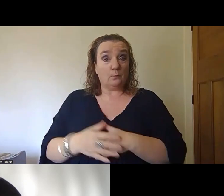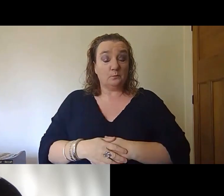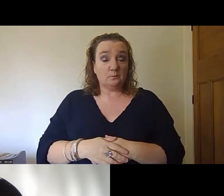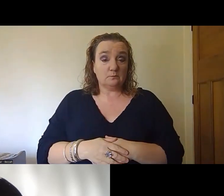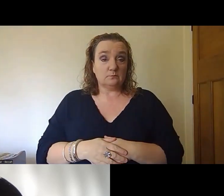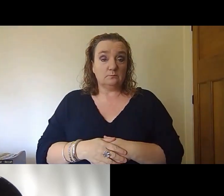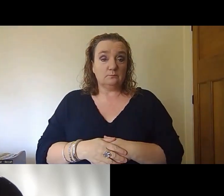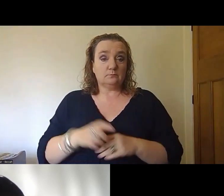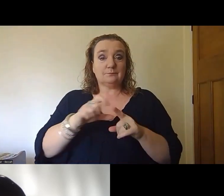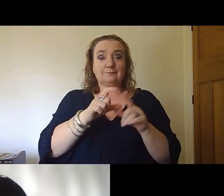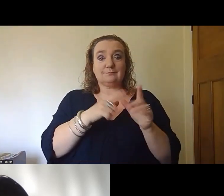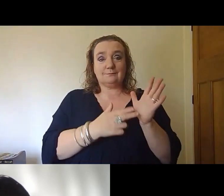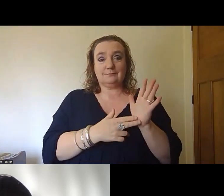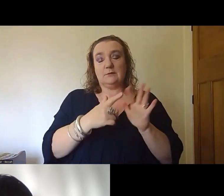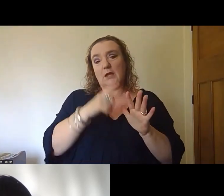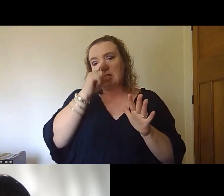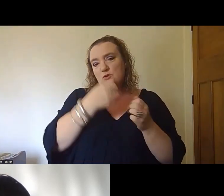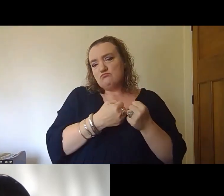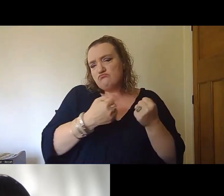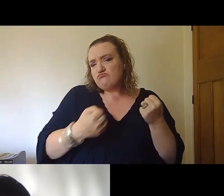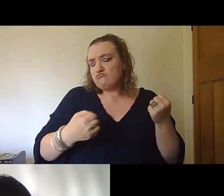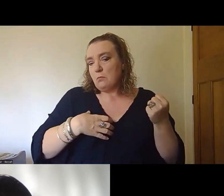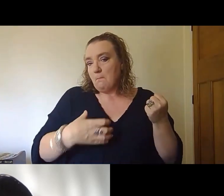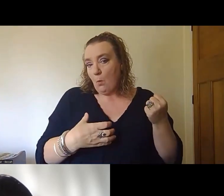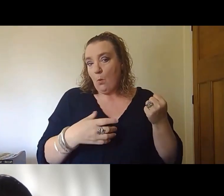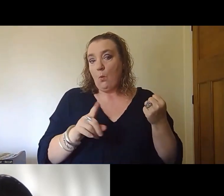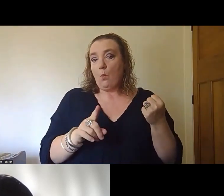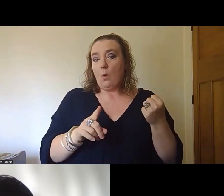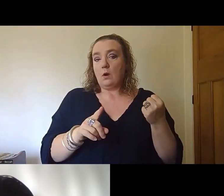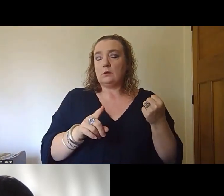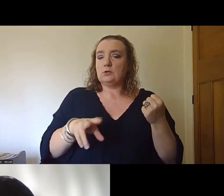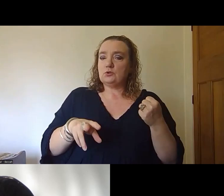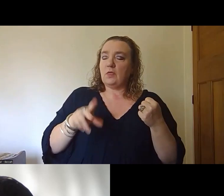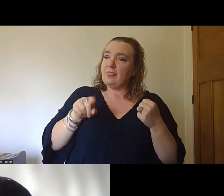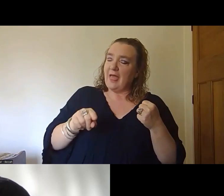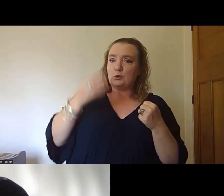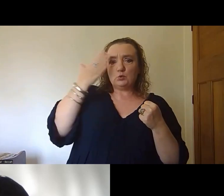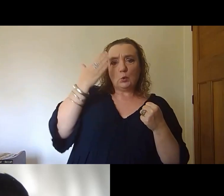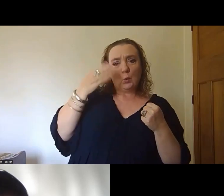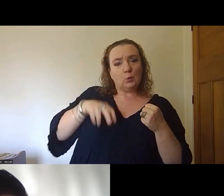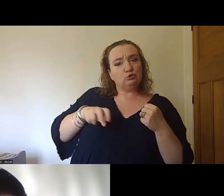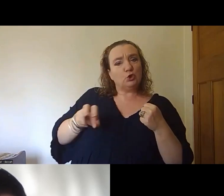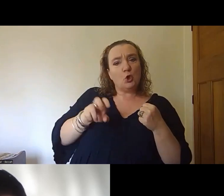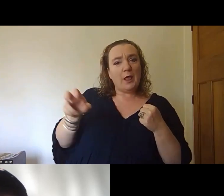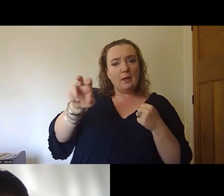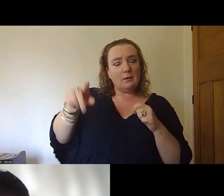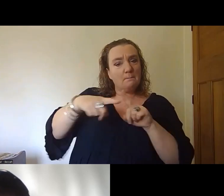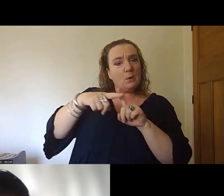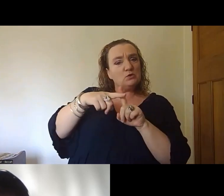Dane, can you expand a little bit on what made that journey good? Because I mean, it's absolutely fantastic